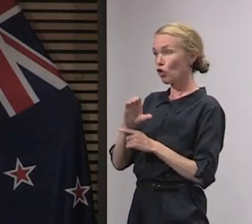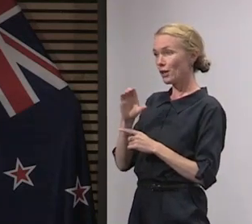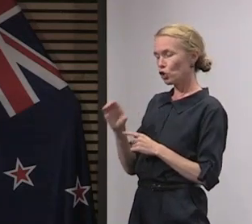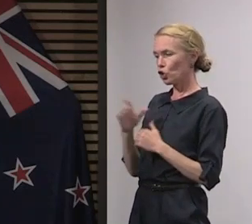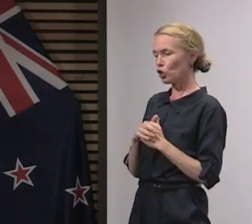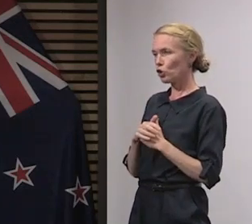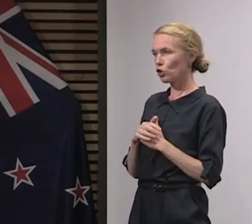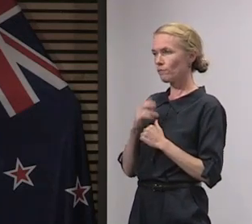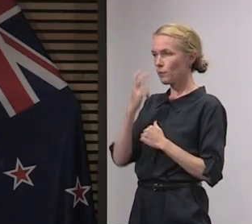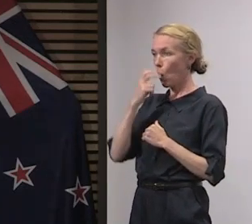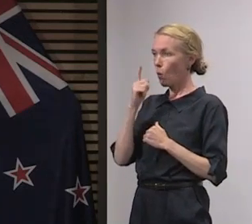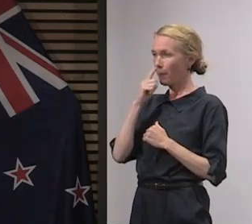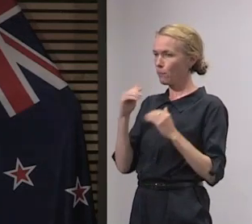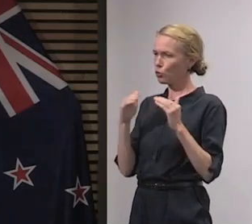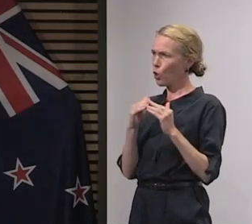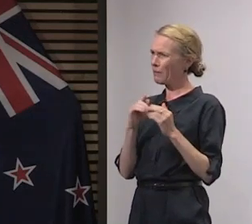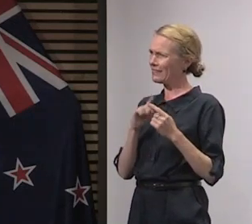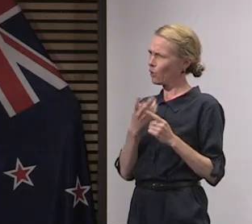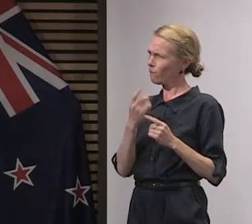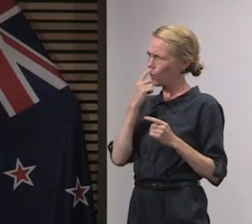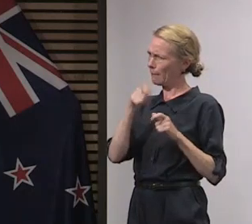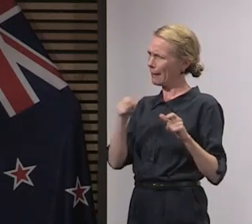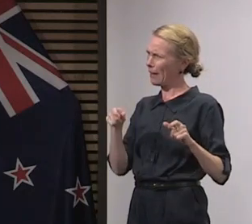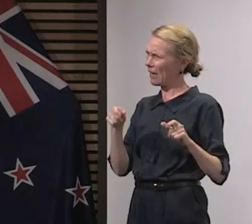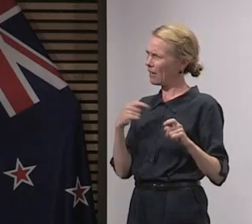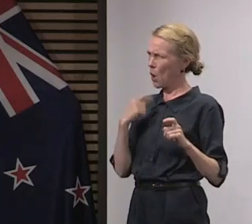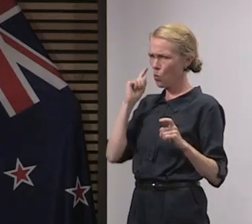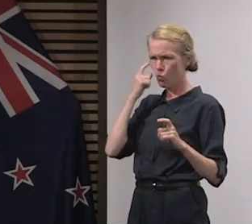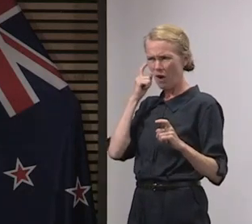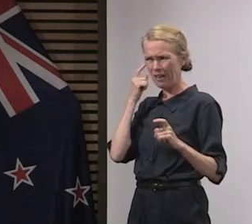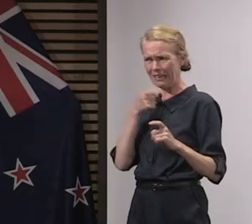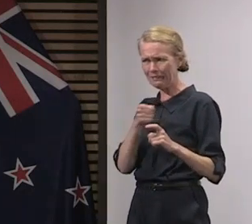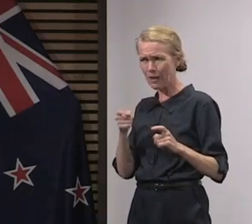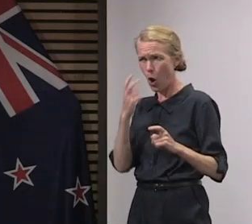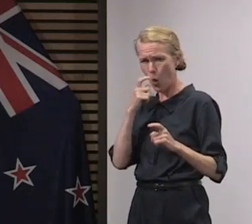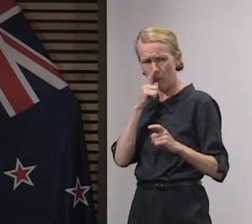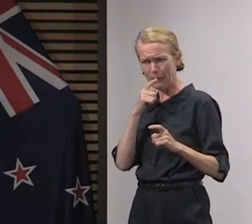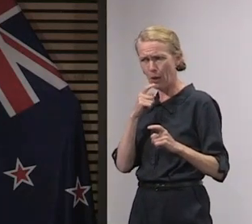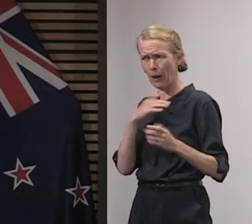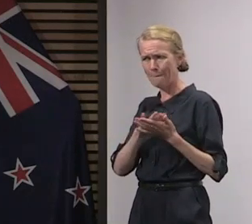With the Christchurch cluster how concerned are you about the 40 remaining people given that it is an aged care